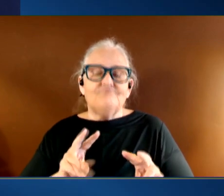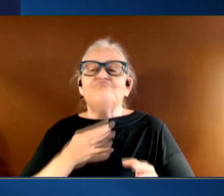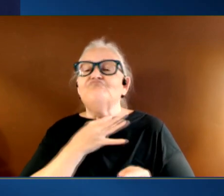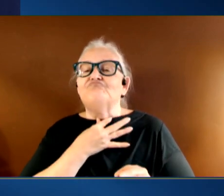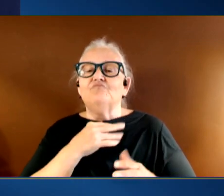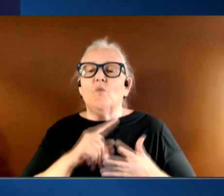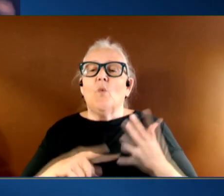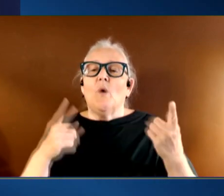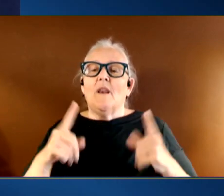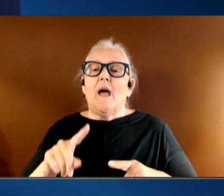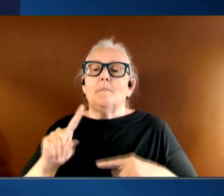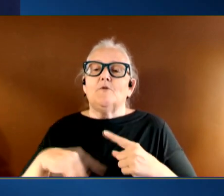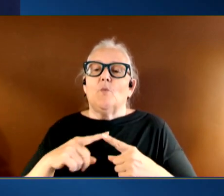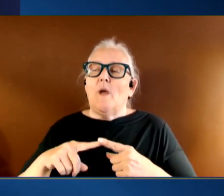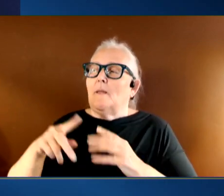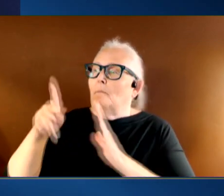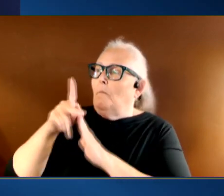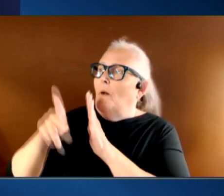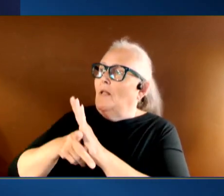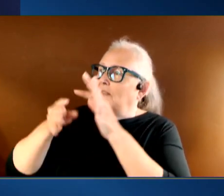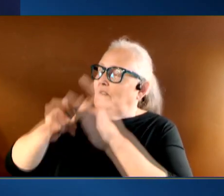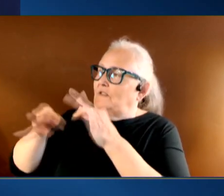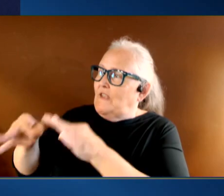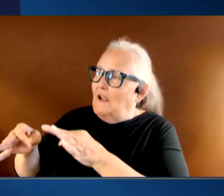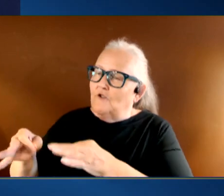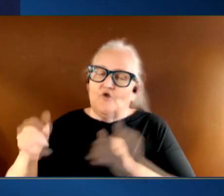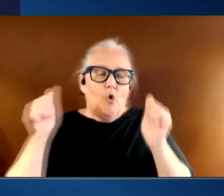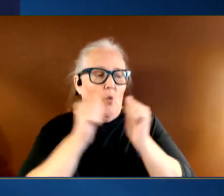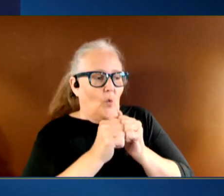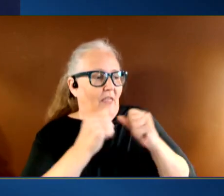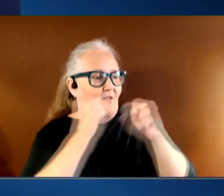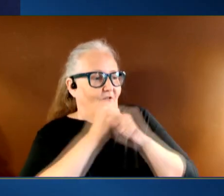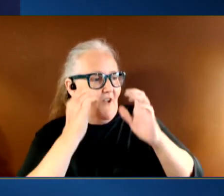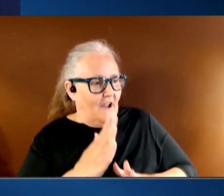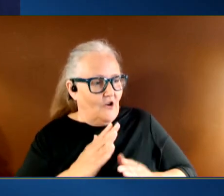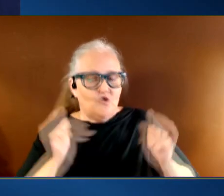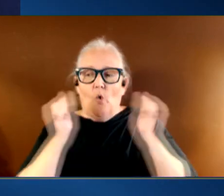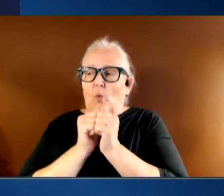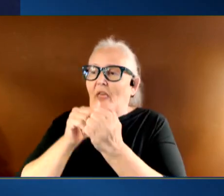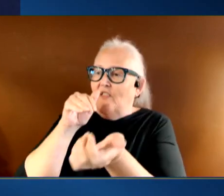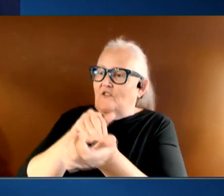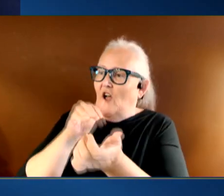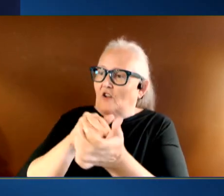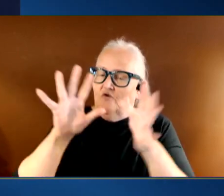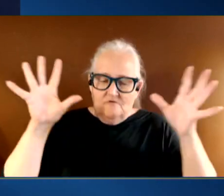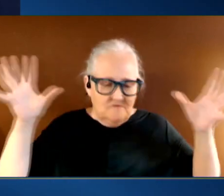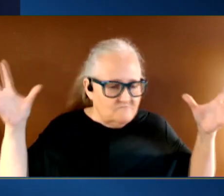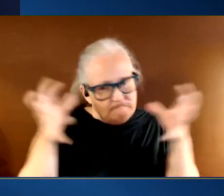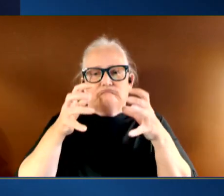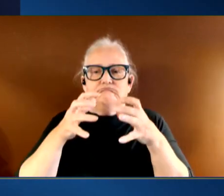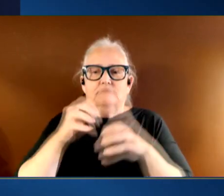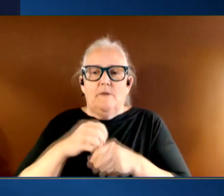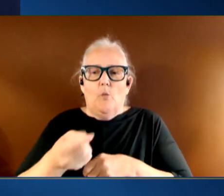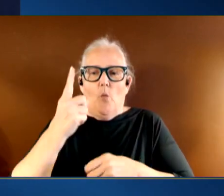makers and warriors and medical practitioners all in one space. So, excited to be here.